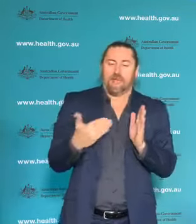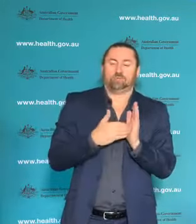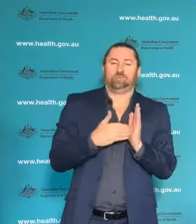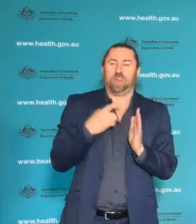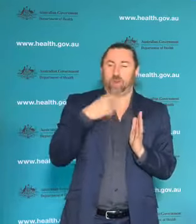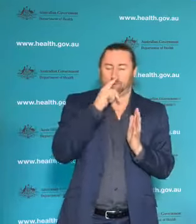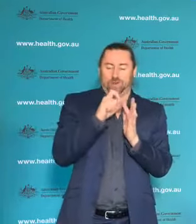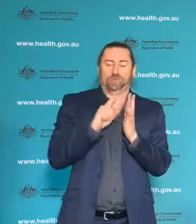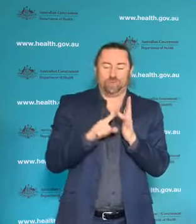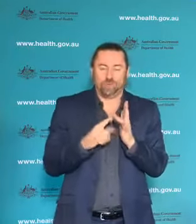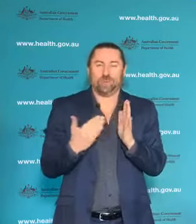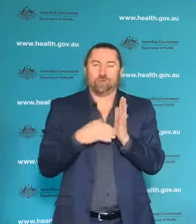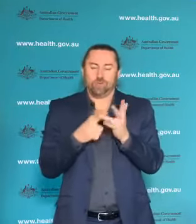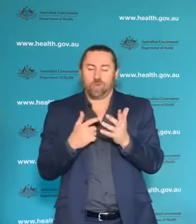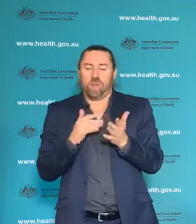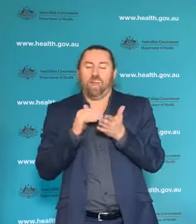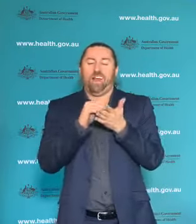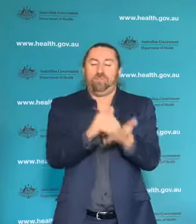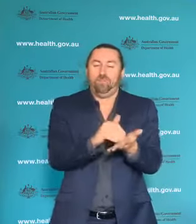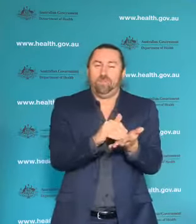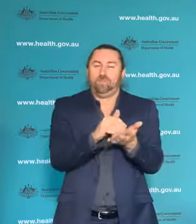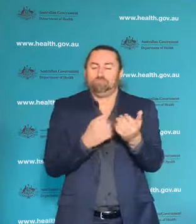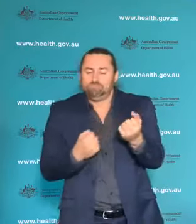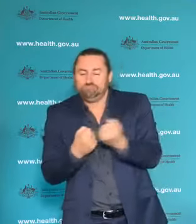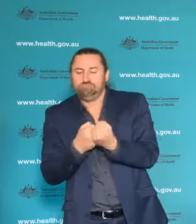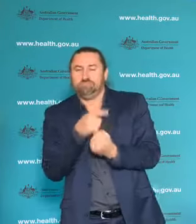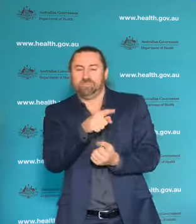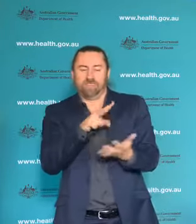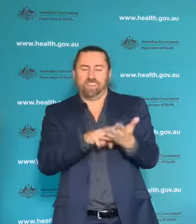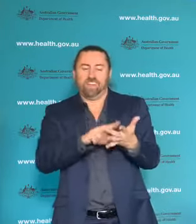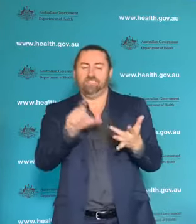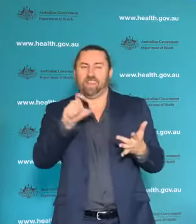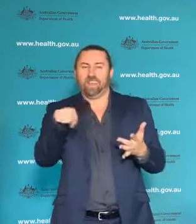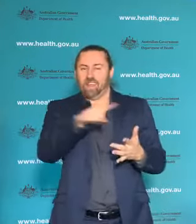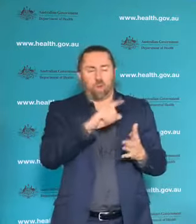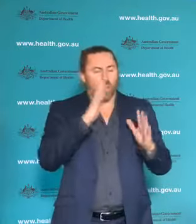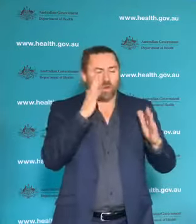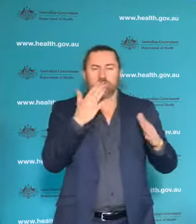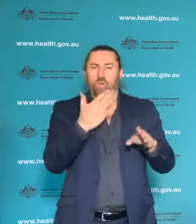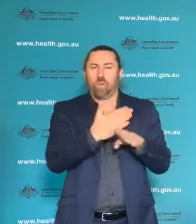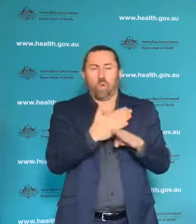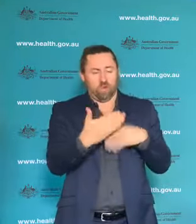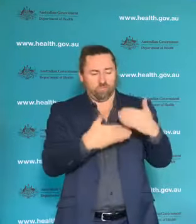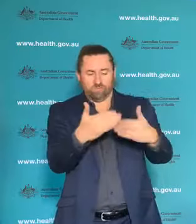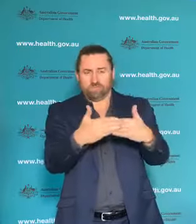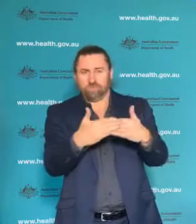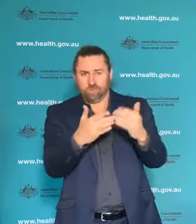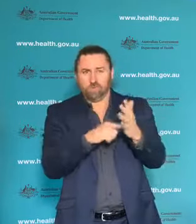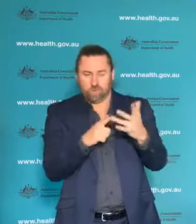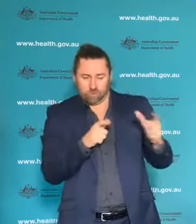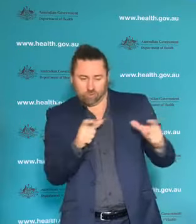done to support the work which is being done to tackle the outbreaks in aged care in Victoria?